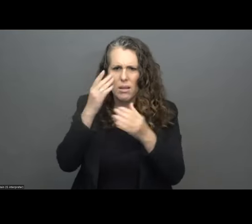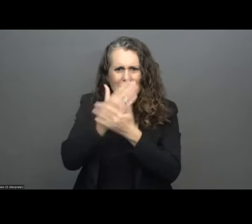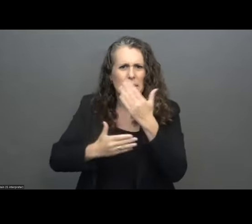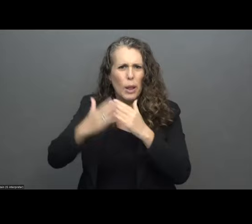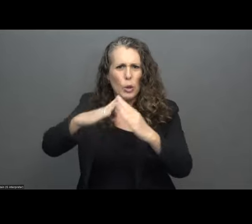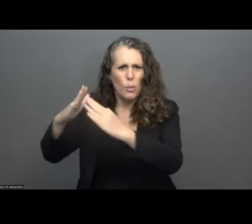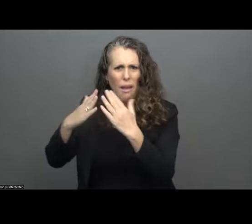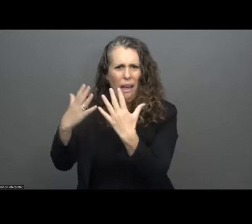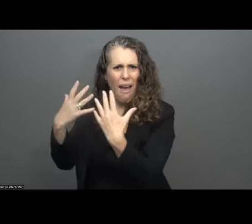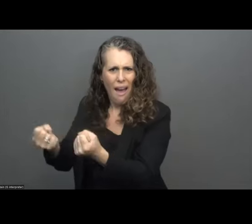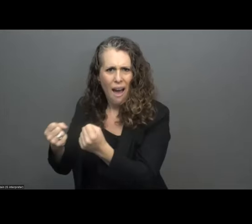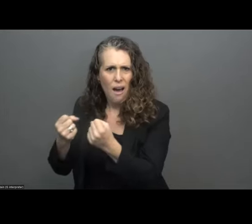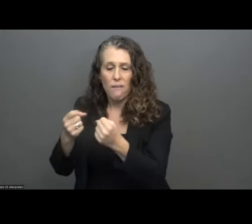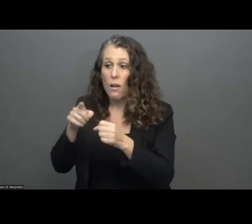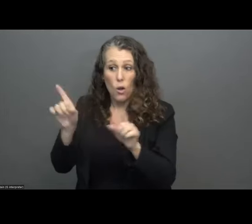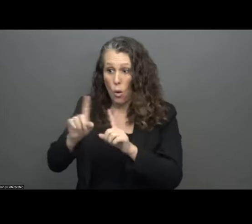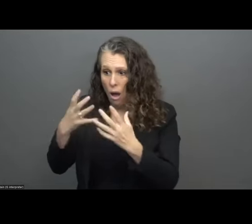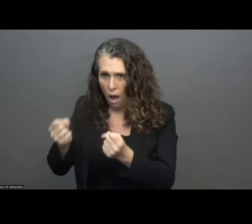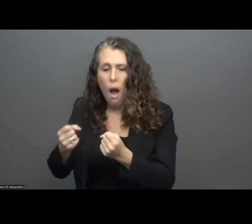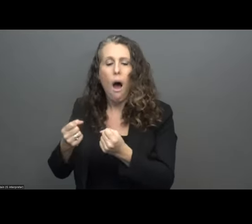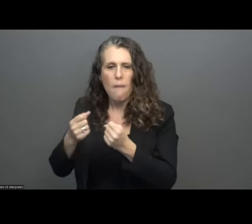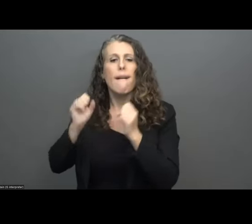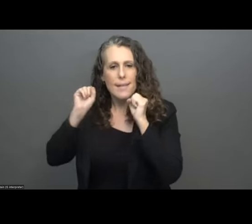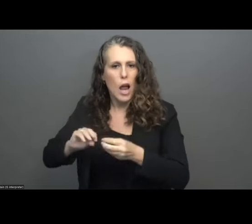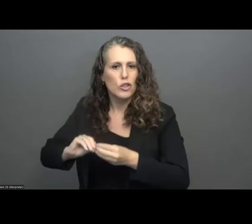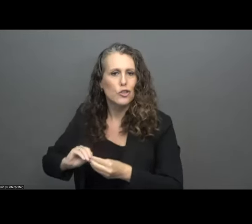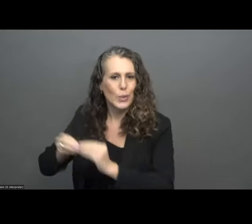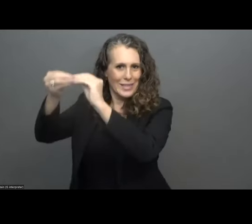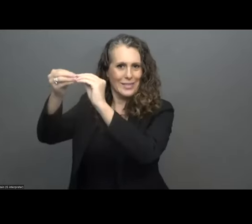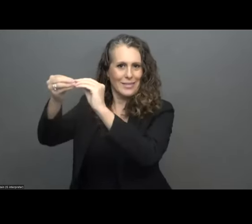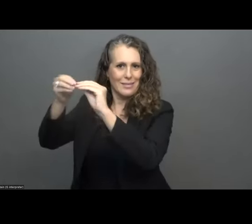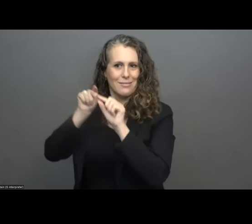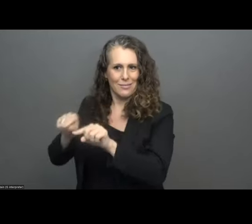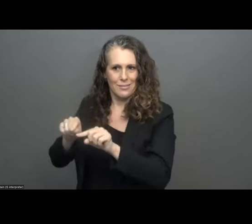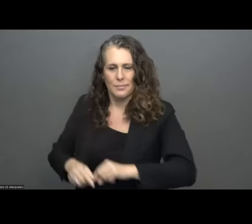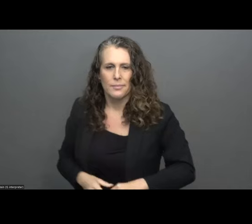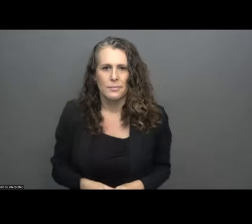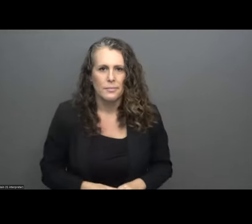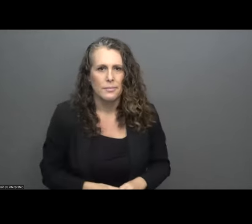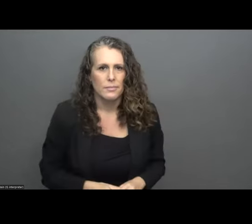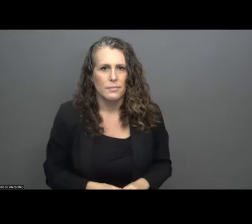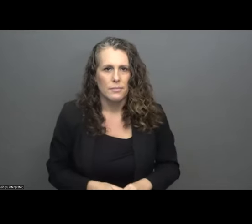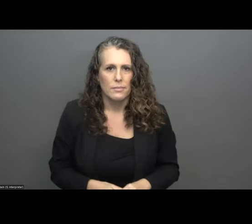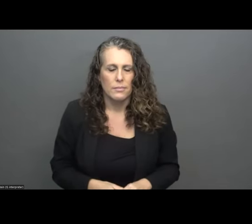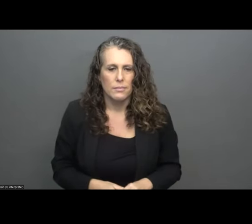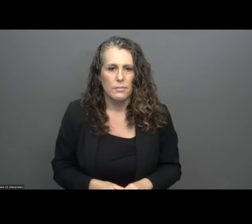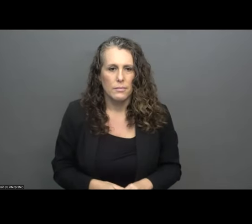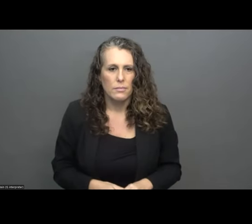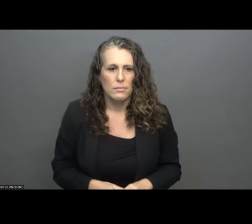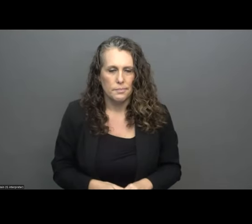09:50:12 And part of what we're doing is actually skills creation because we know that to get